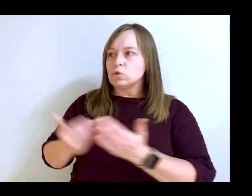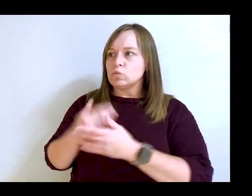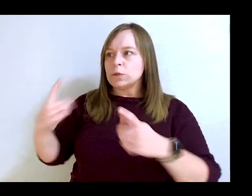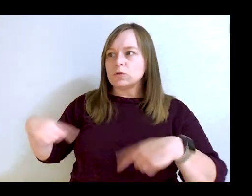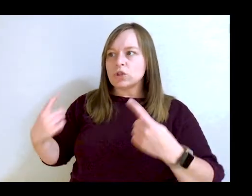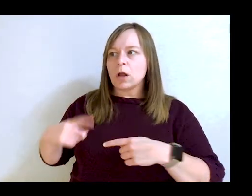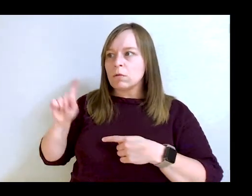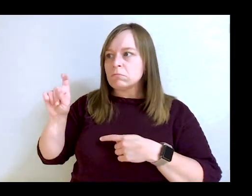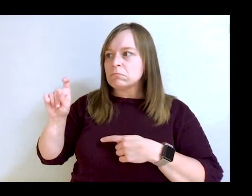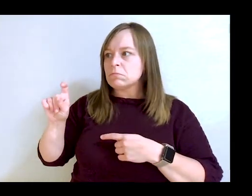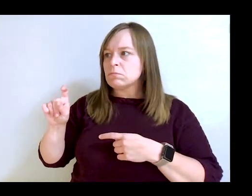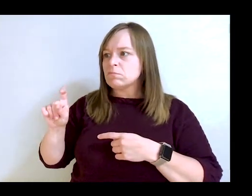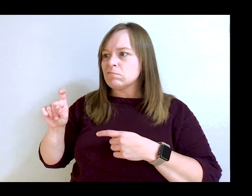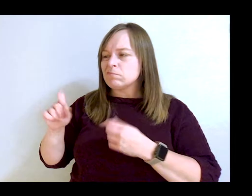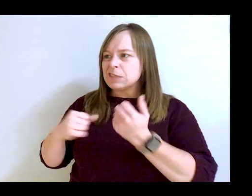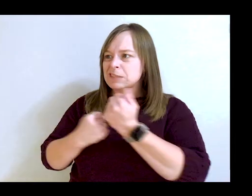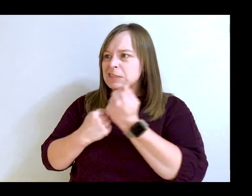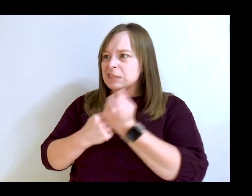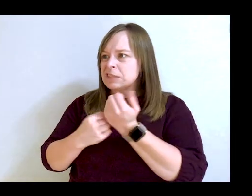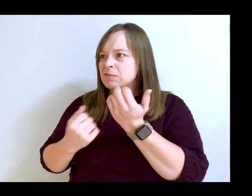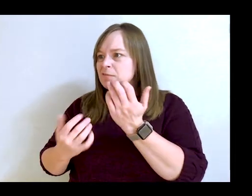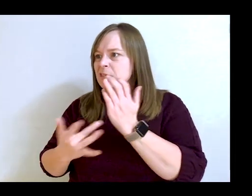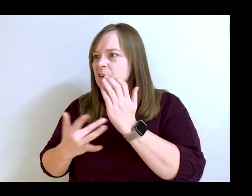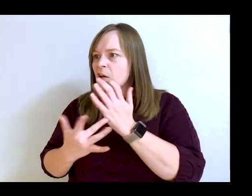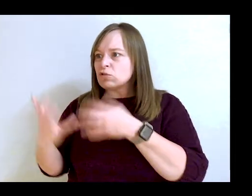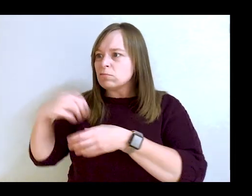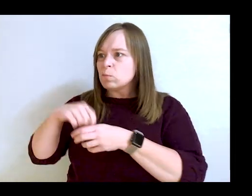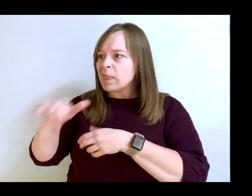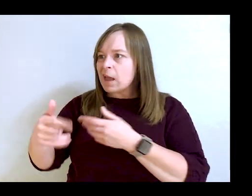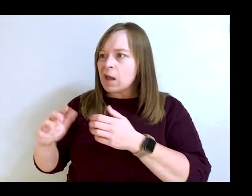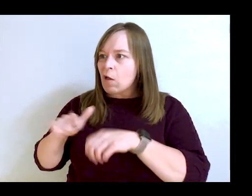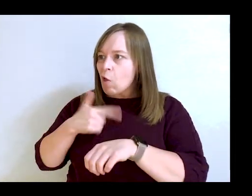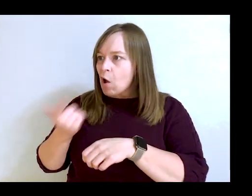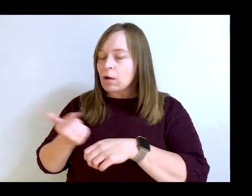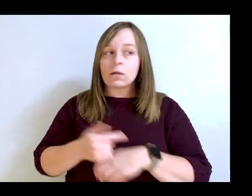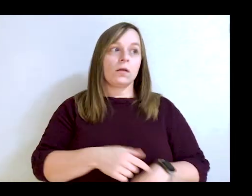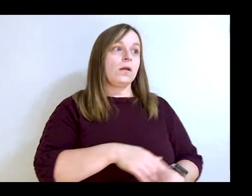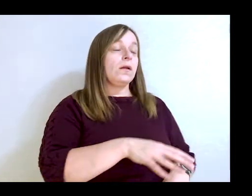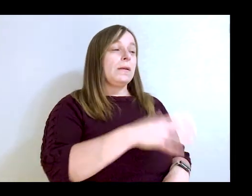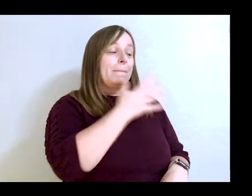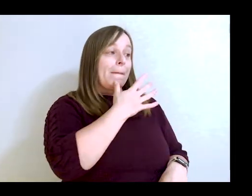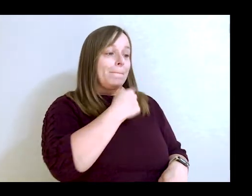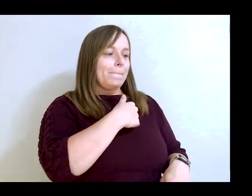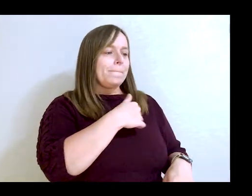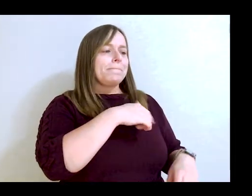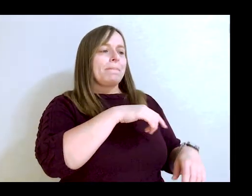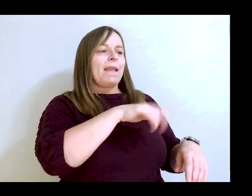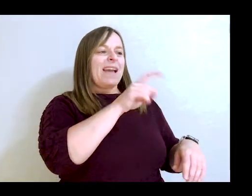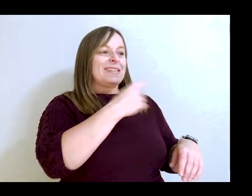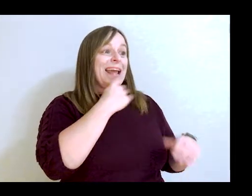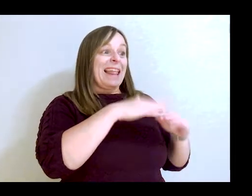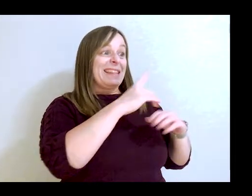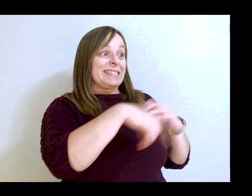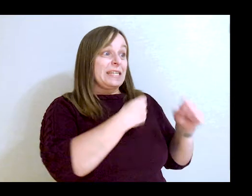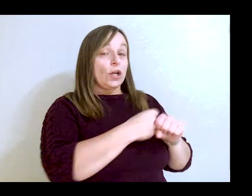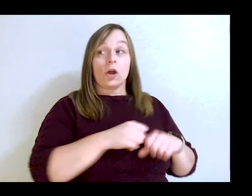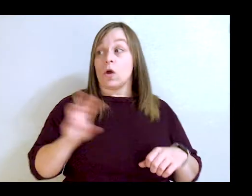the new wheelchair and the assistive technology that went with it? M: I have to say it was at least a year K: Wow.